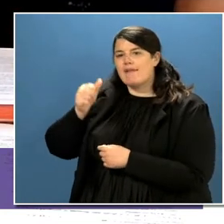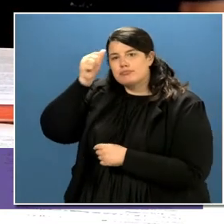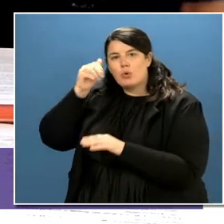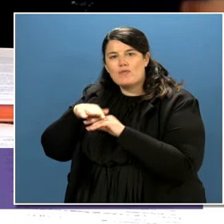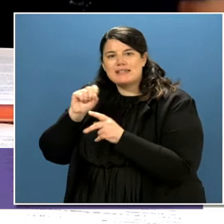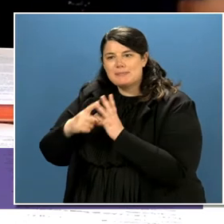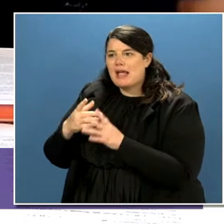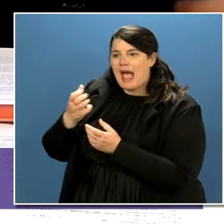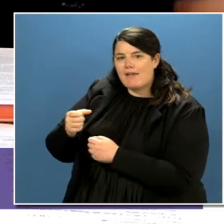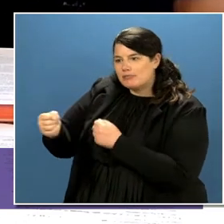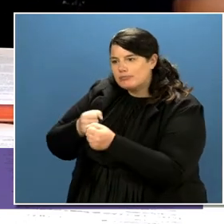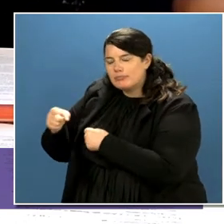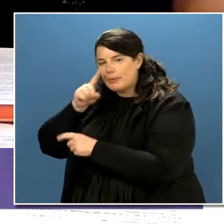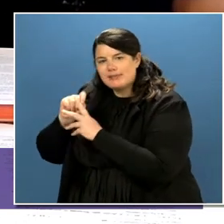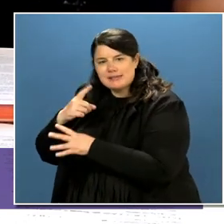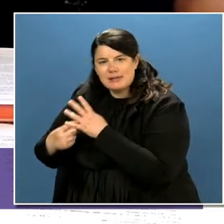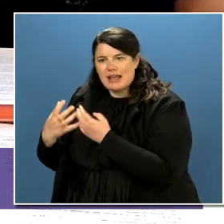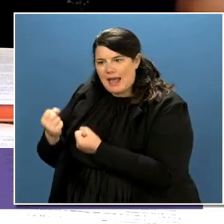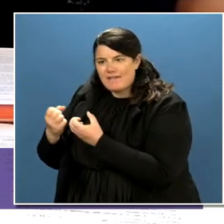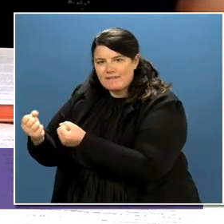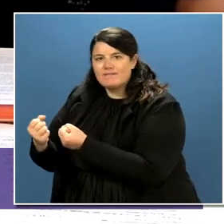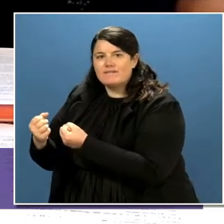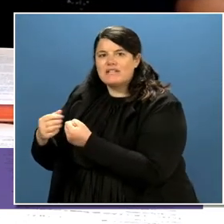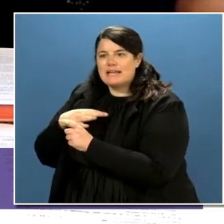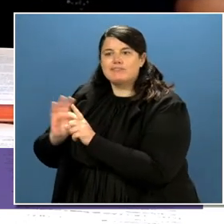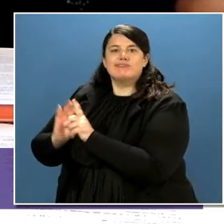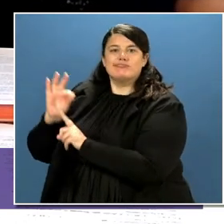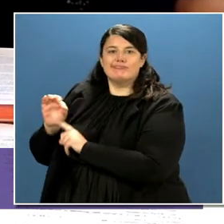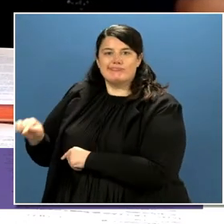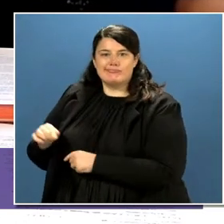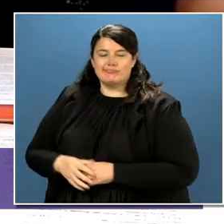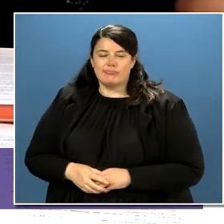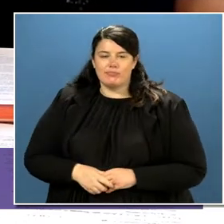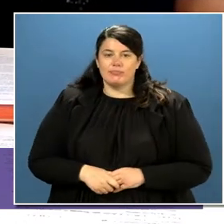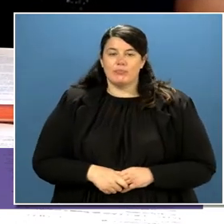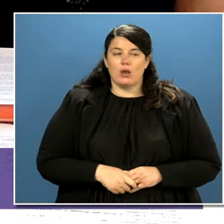I suppose it comes down if you are at that very new level, some people